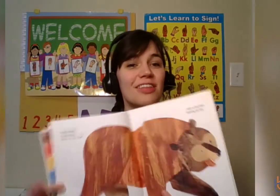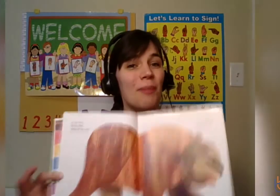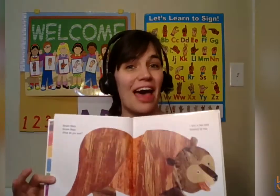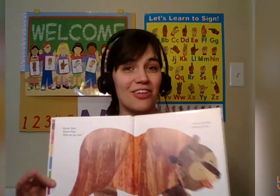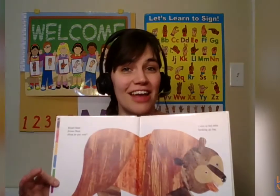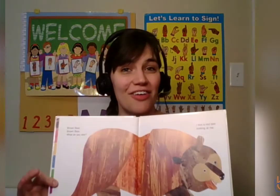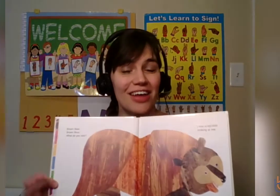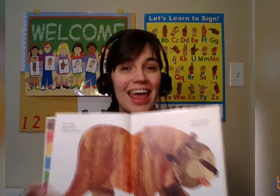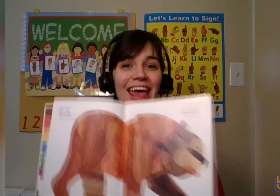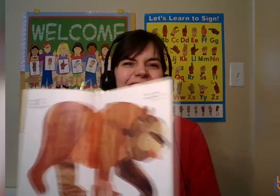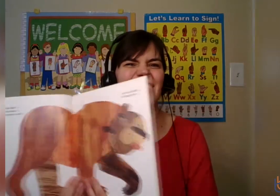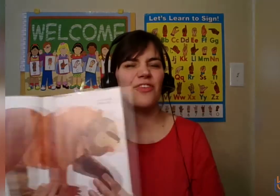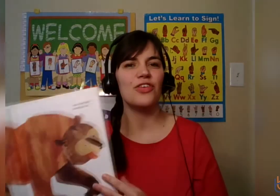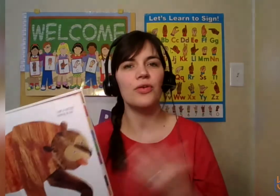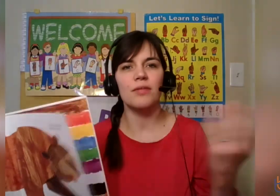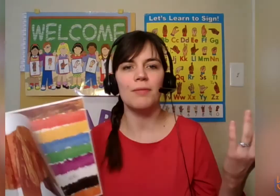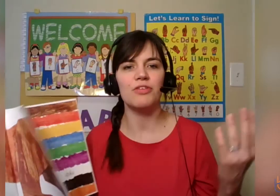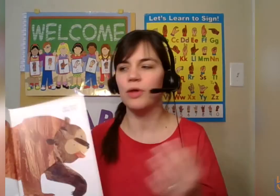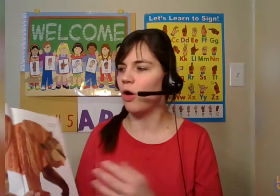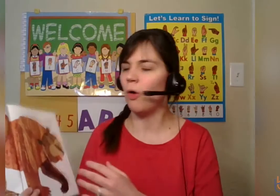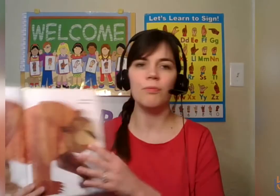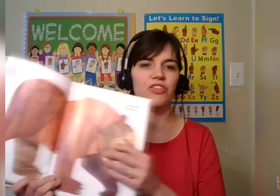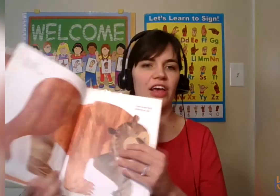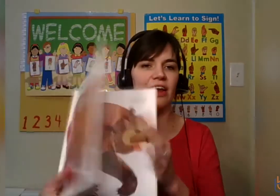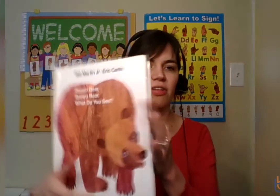the pattern down and see if you can maybe do it at home. Check it out at the